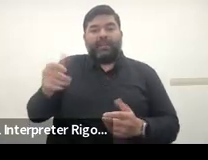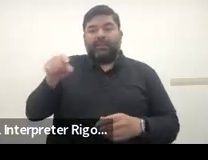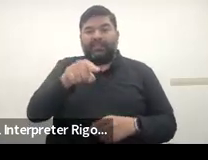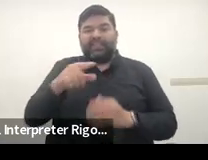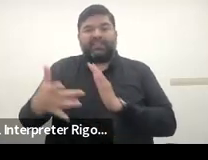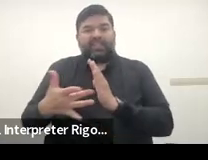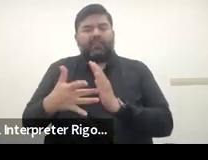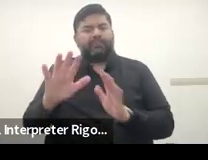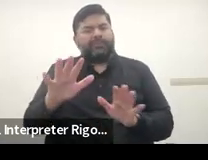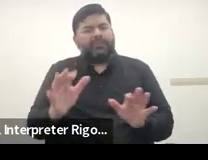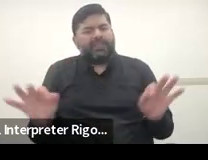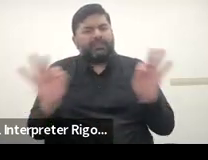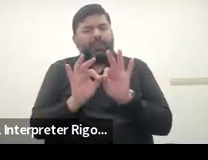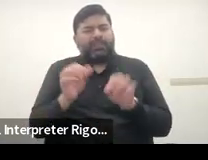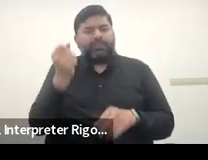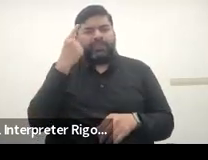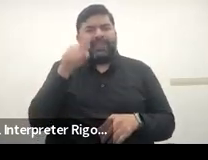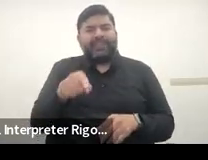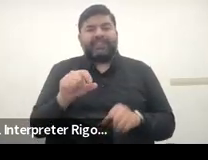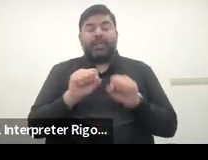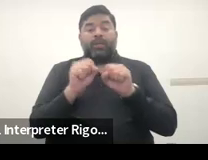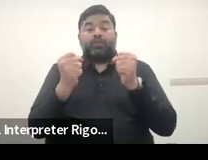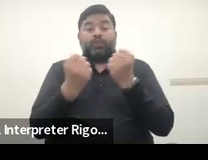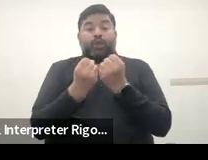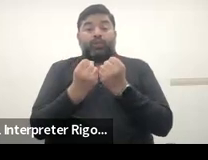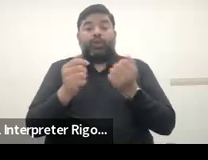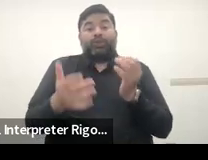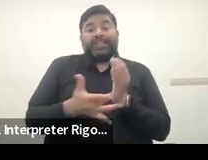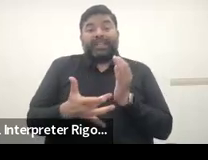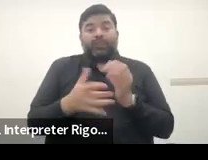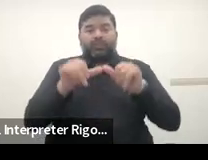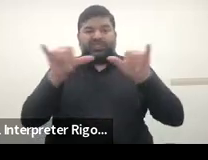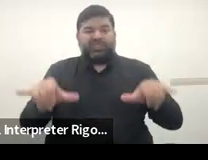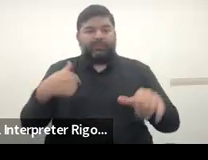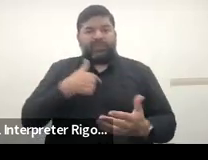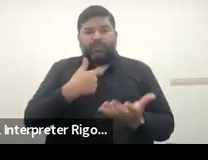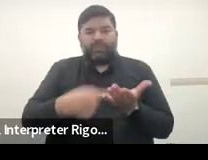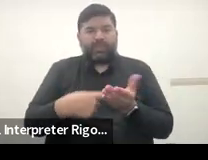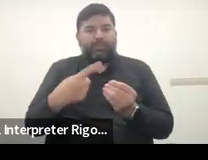to understand that this is a sociotechnical system that we're talking about, any of these applications.